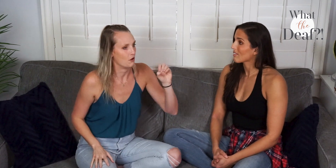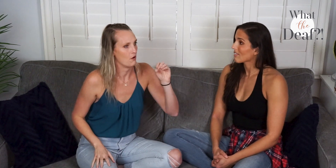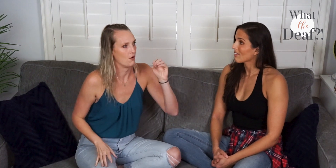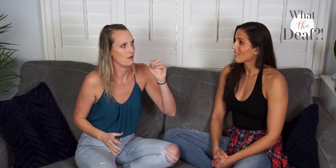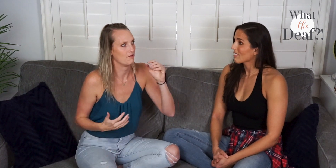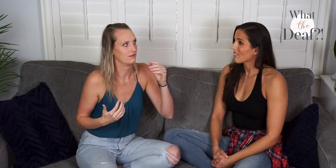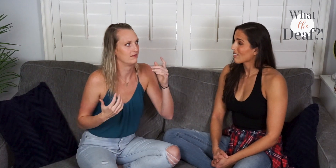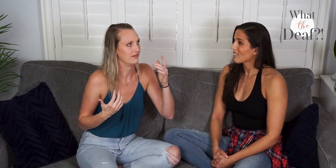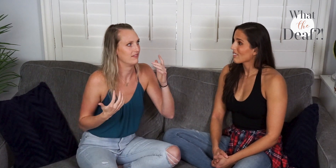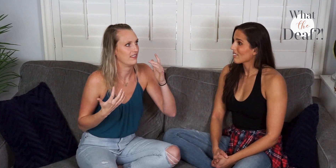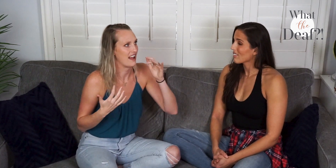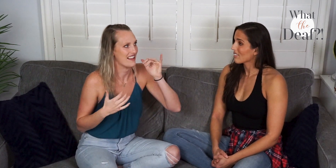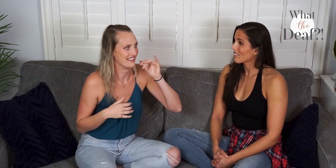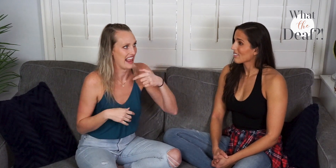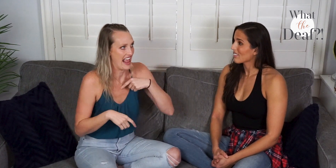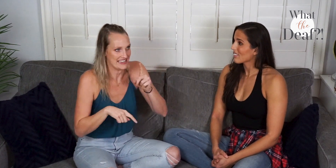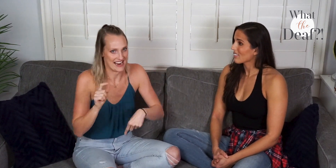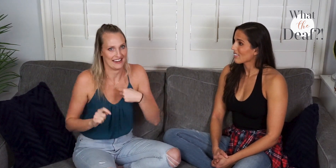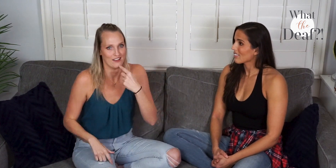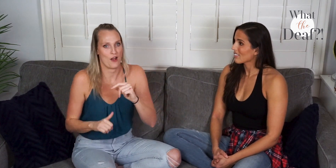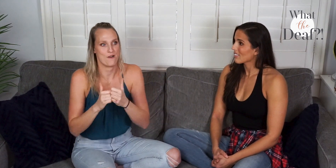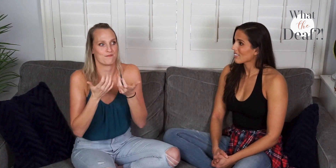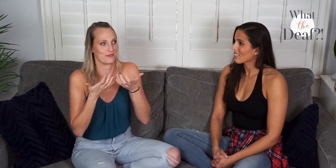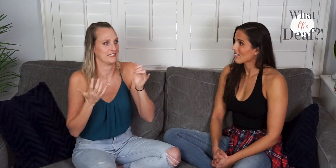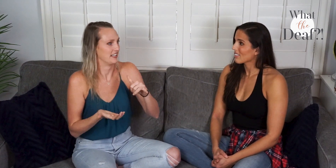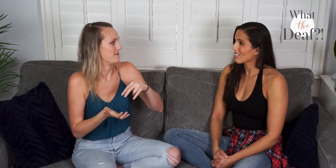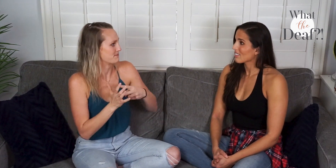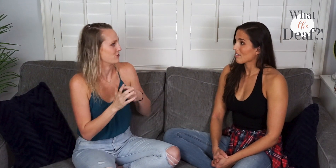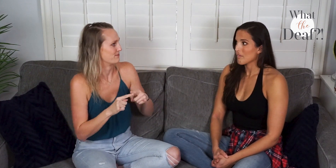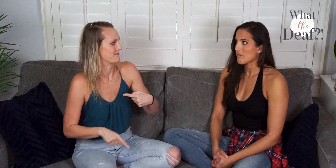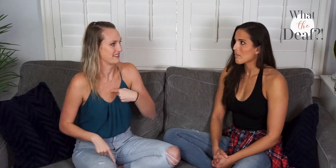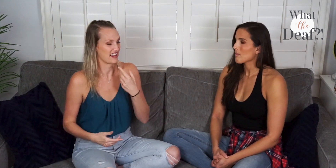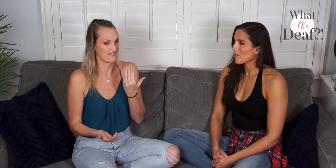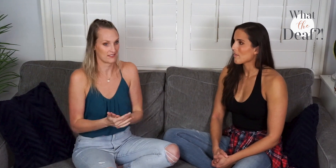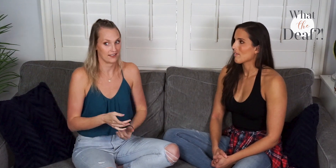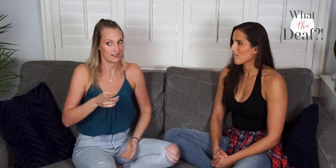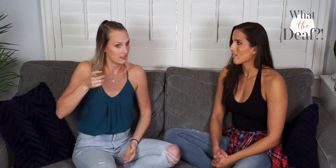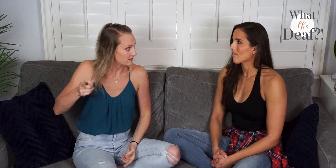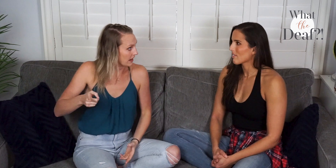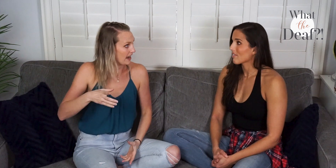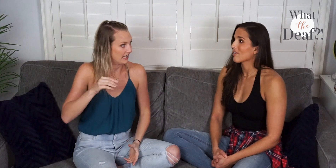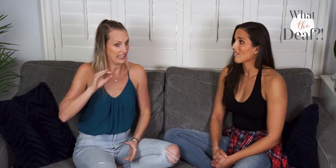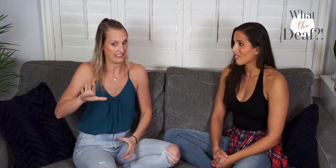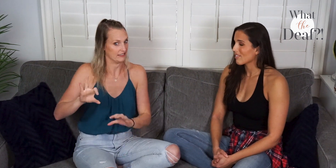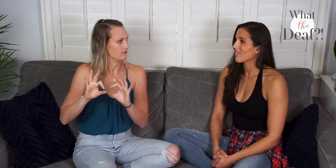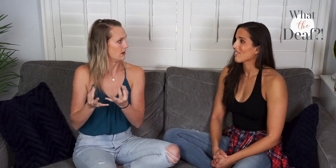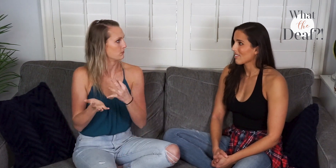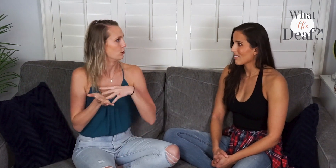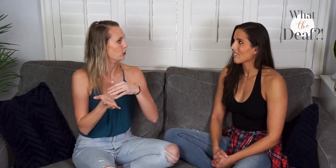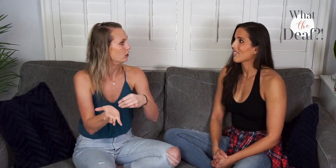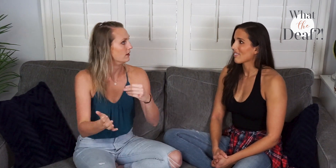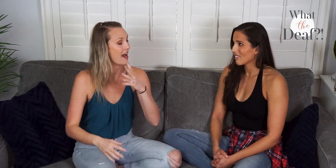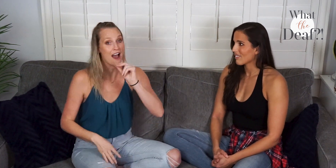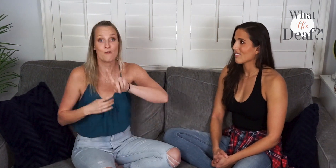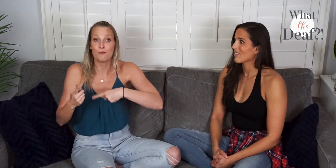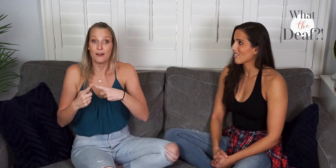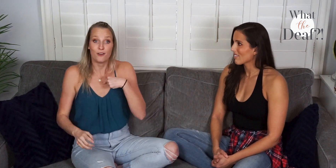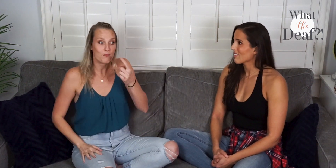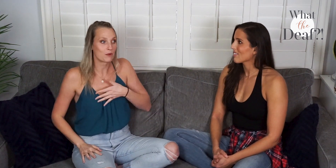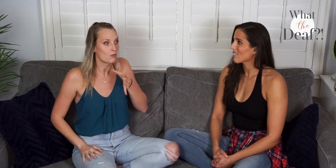And so I can't tell you how much it meant to me, the fact that my boyfriend and his family are learning.